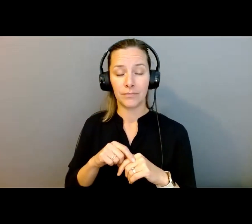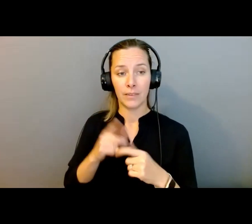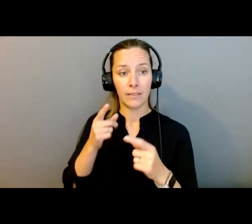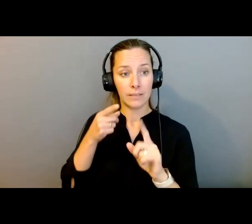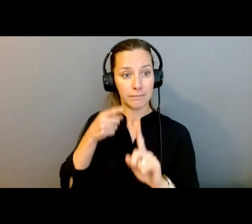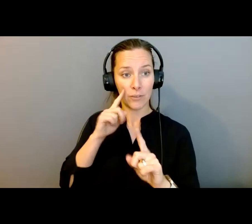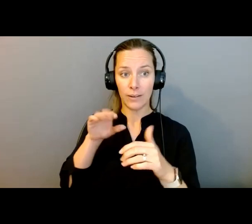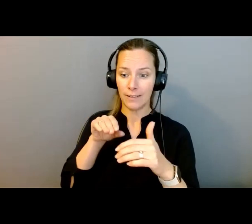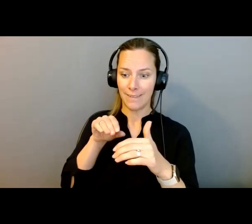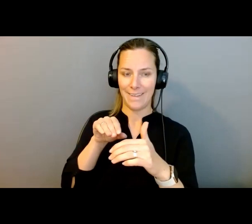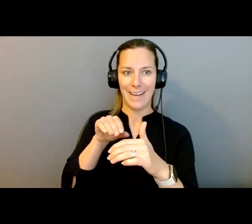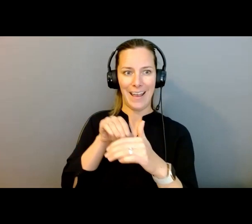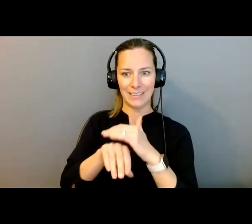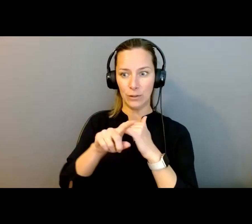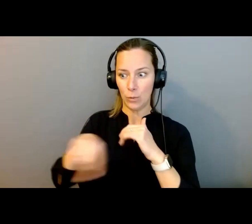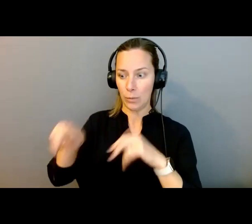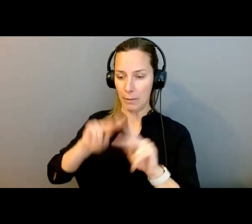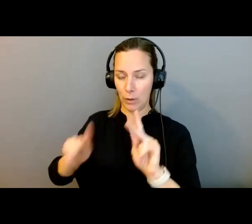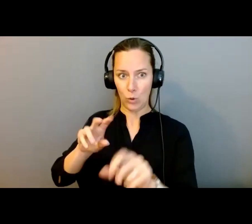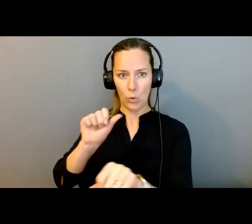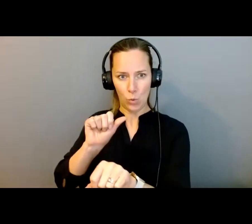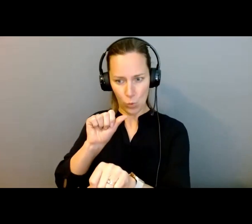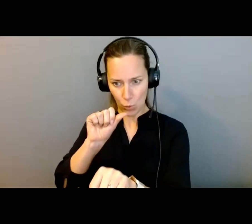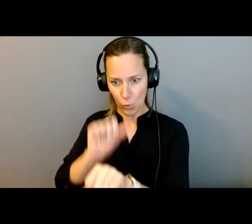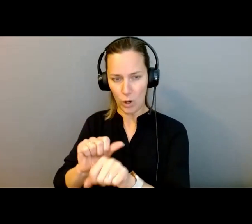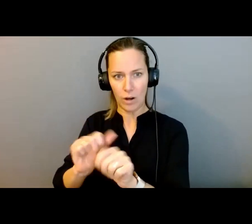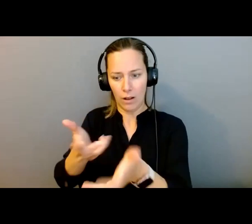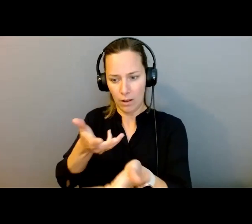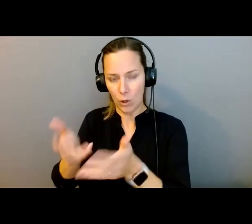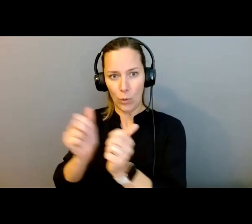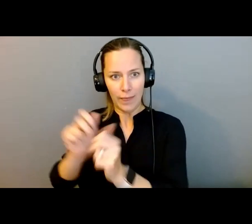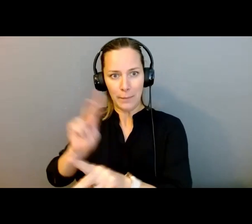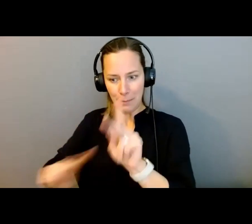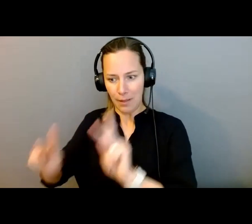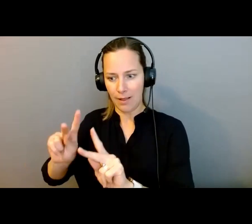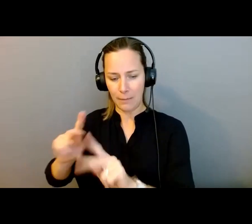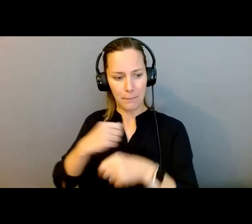who work on the front lines to ensure that our research is meaningful and actionable.